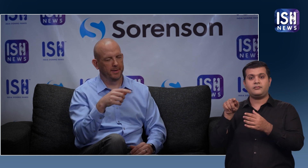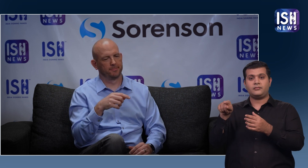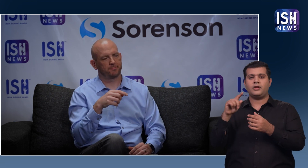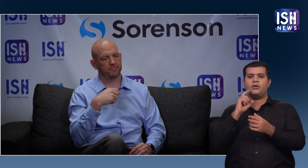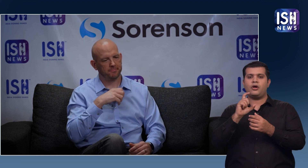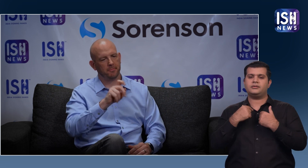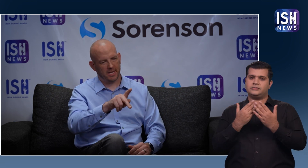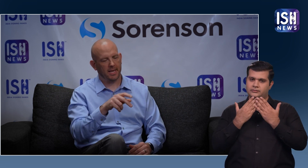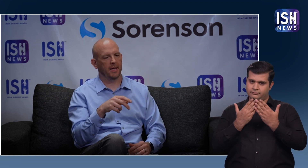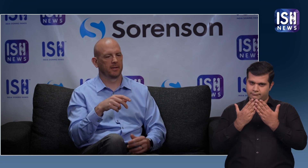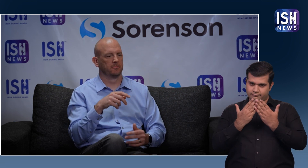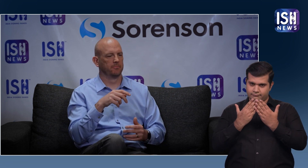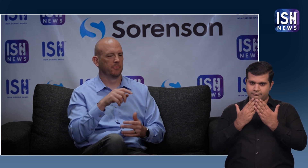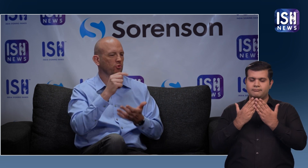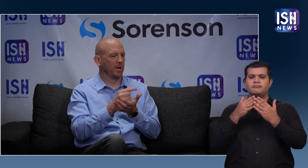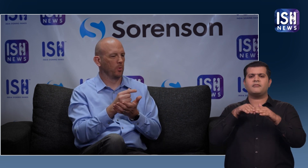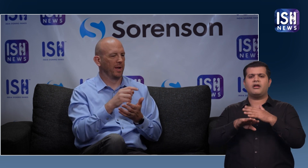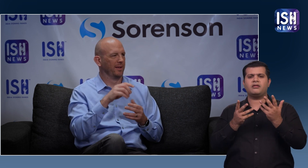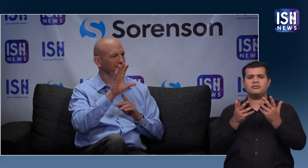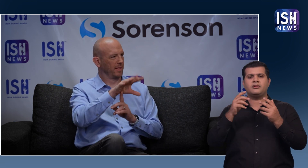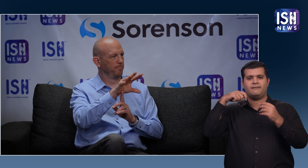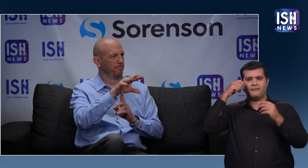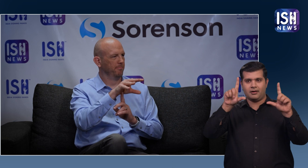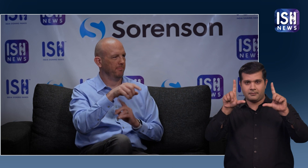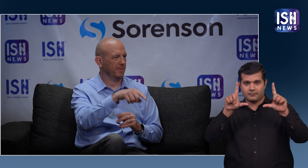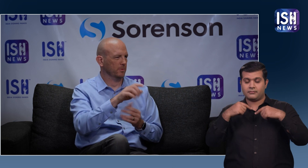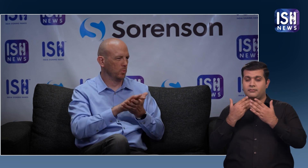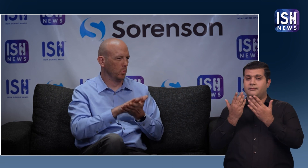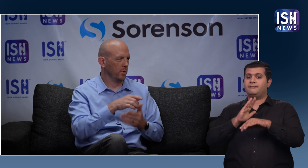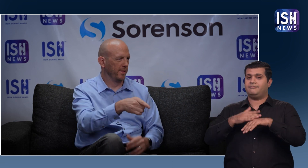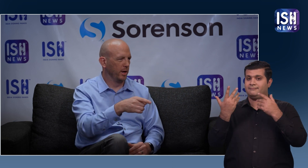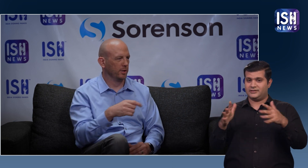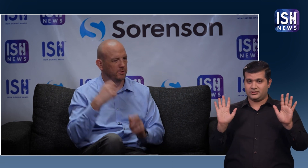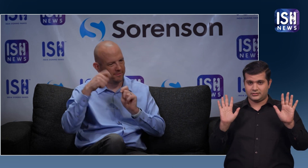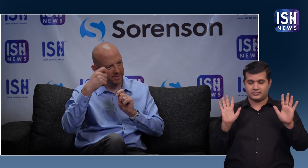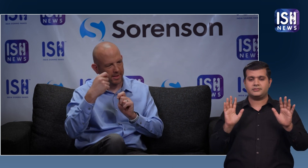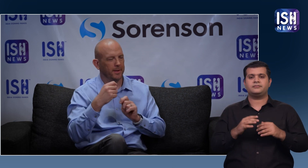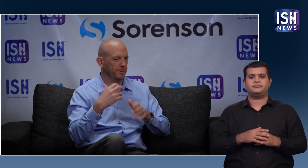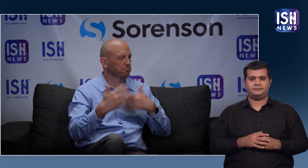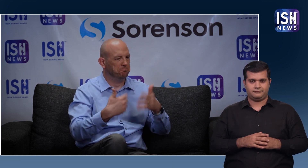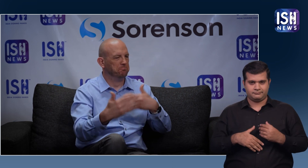There, I graduated from school, majoring in "Filmography".